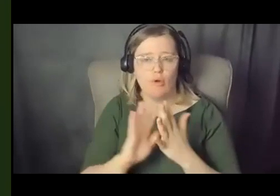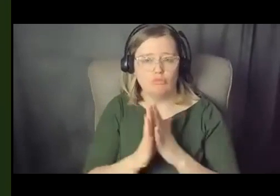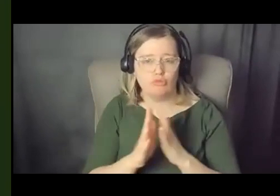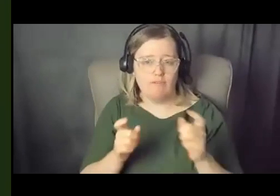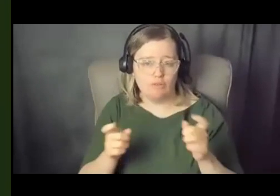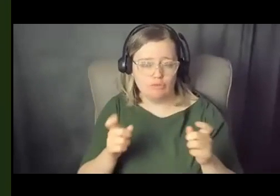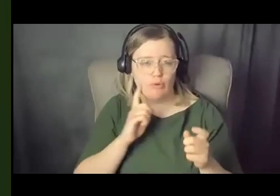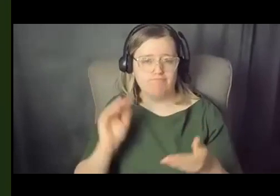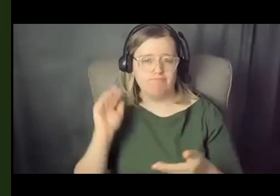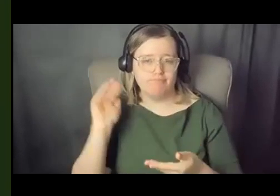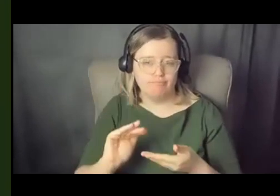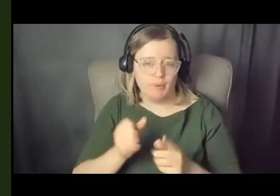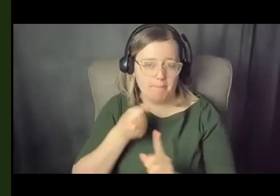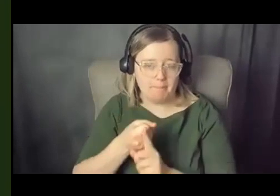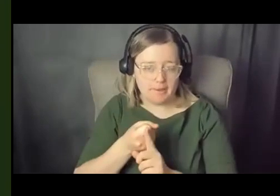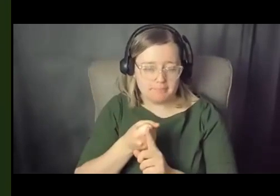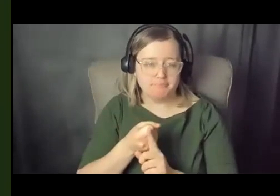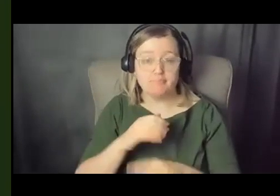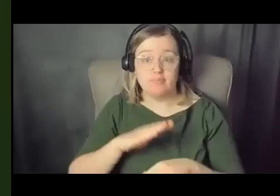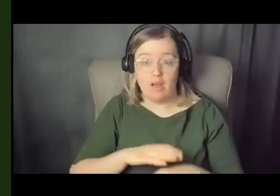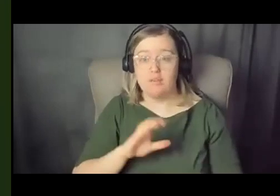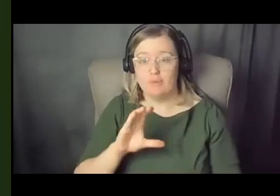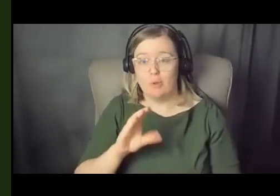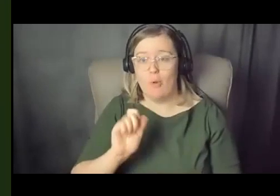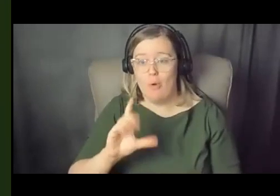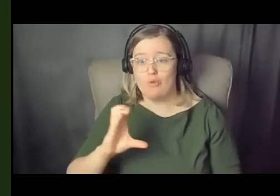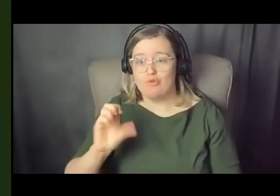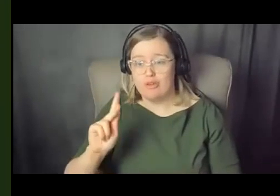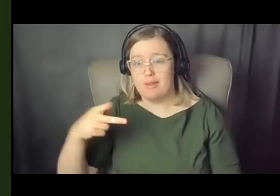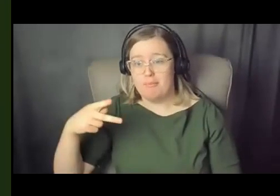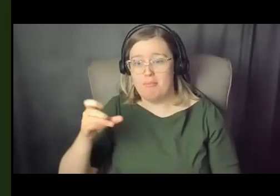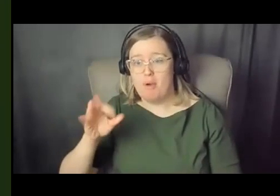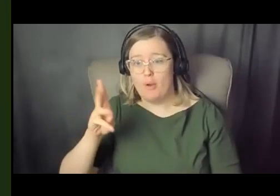For reducing the impacts to Coal Creek Parkway is work in phases.